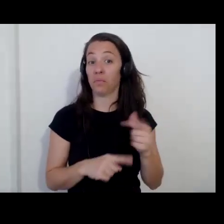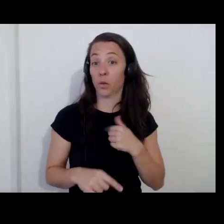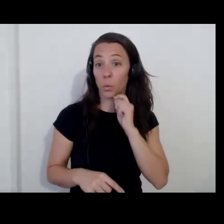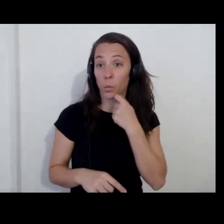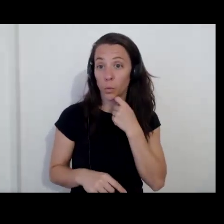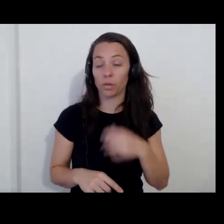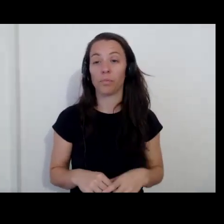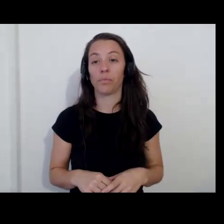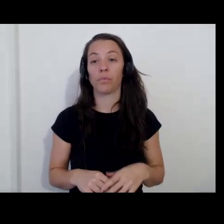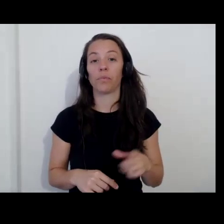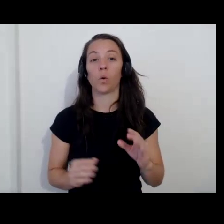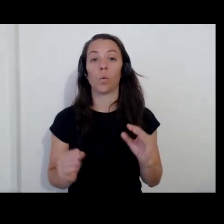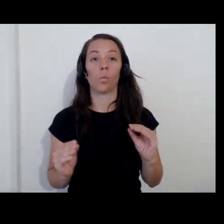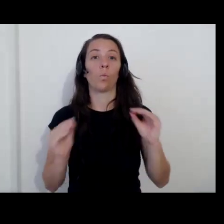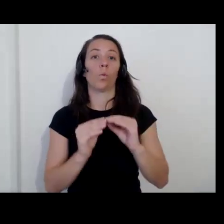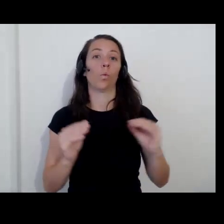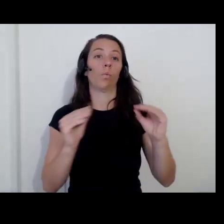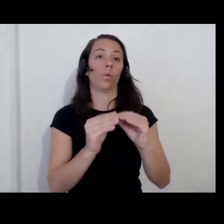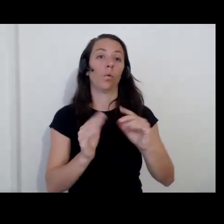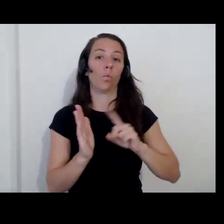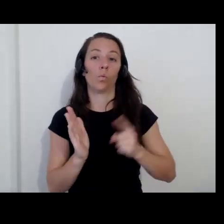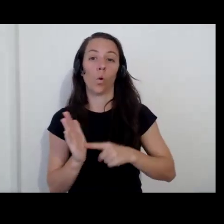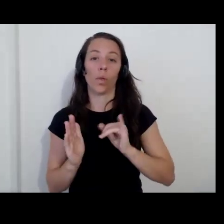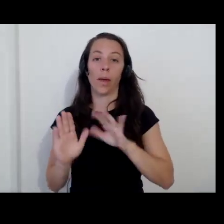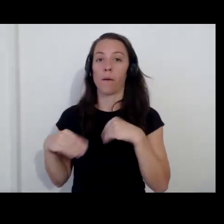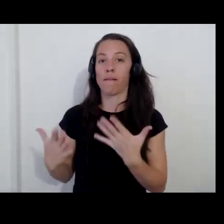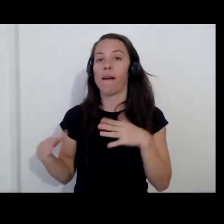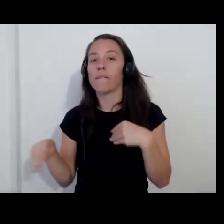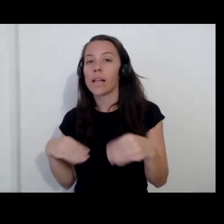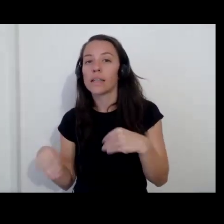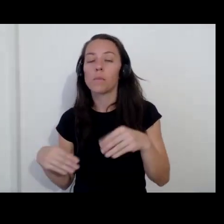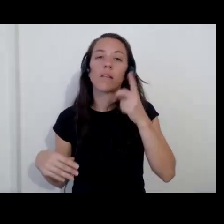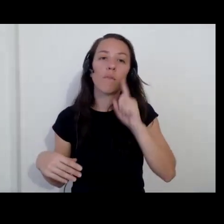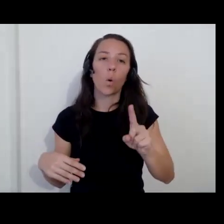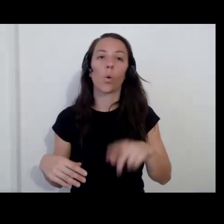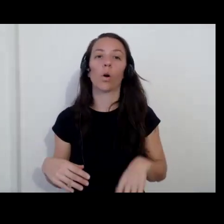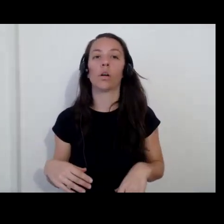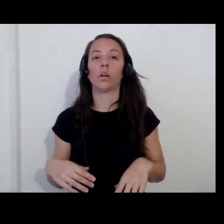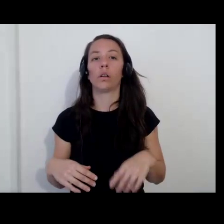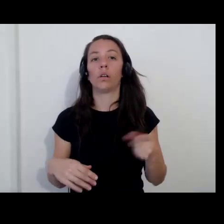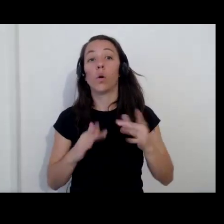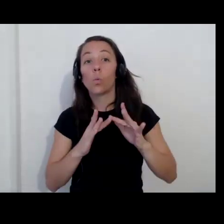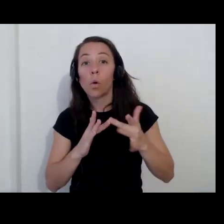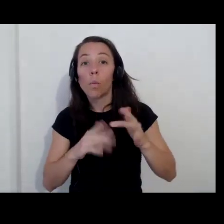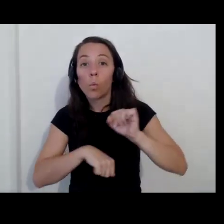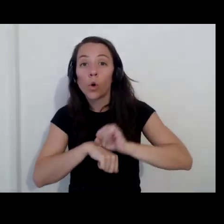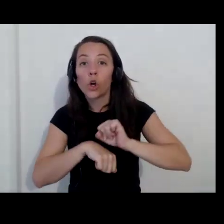more and more roles that give that flexibility for either remote work, there's in person work,